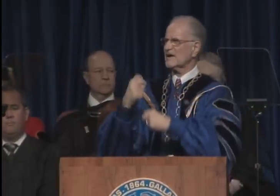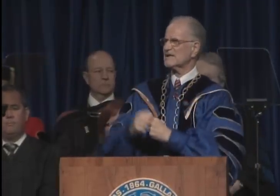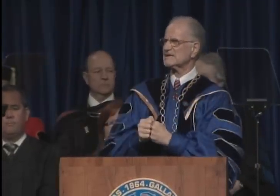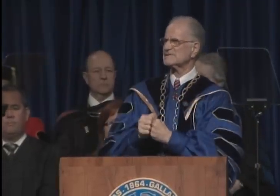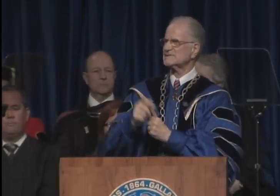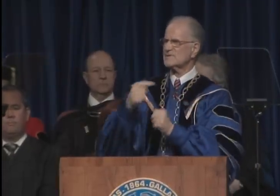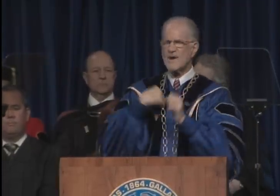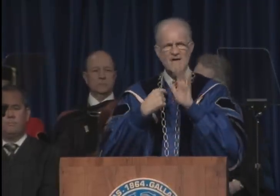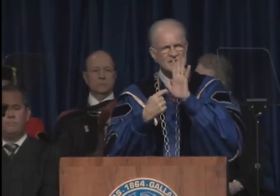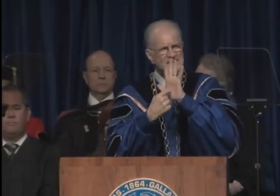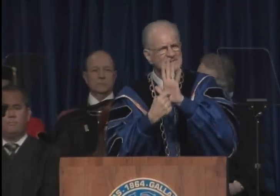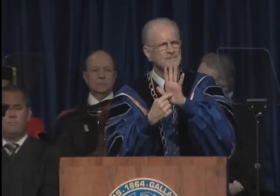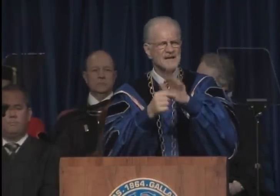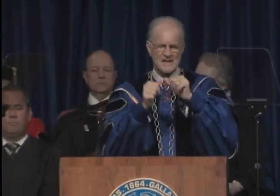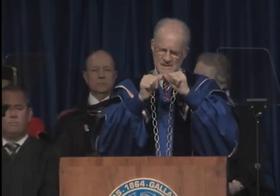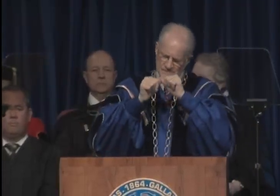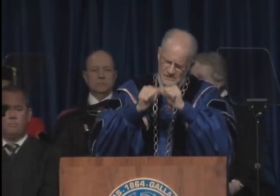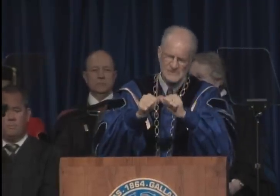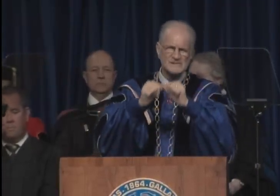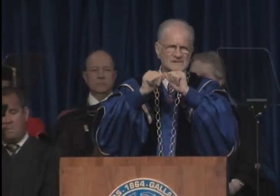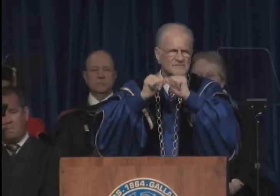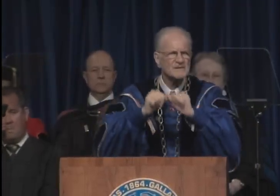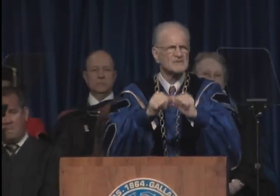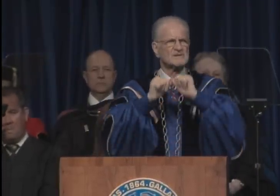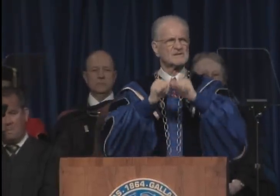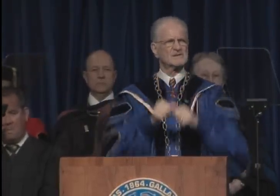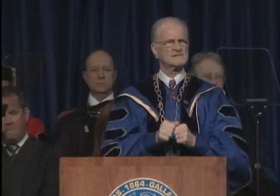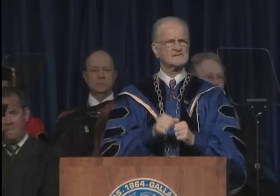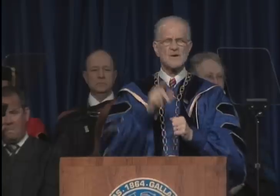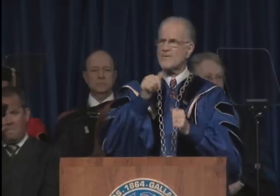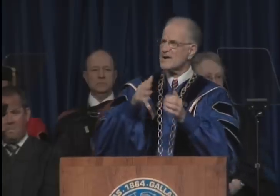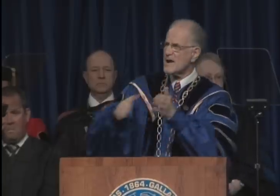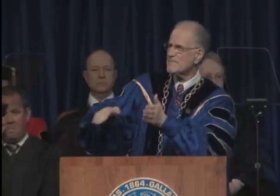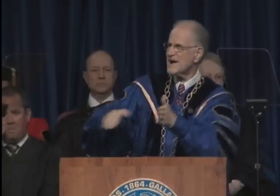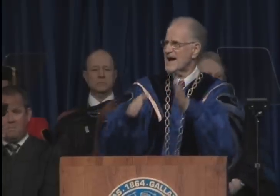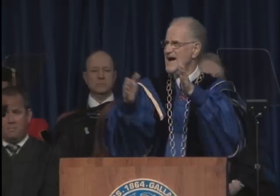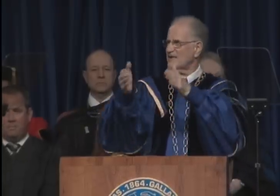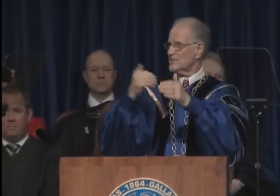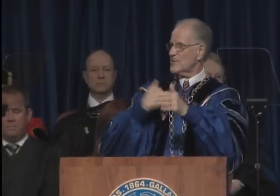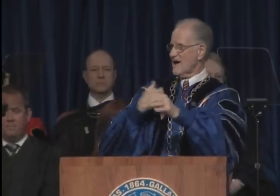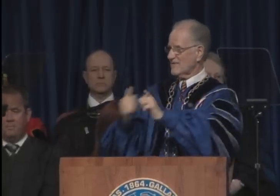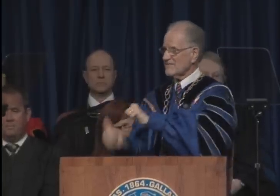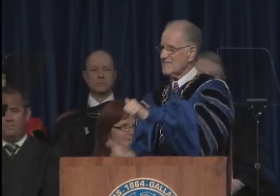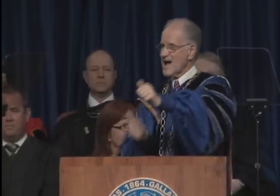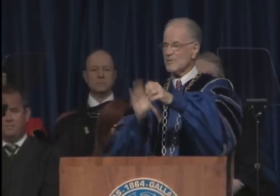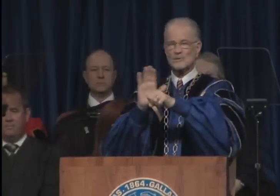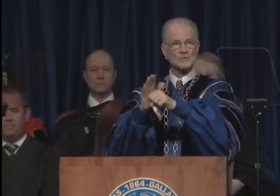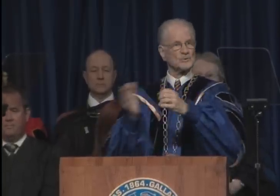You have overcome difficulties. You've displayed perseverance.